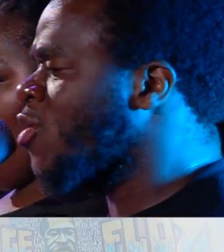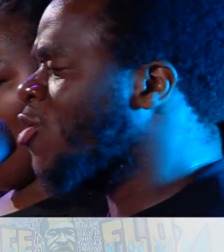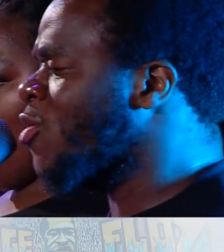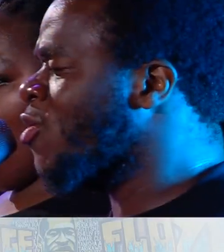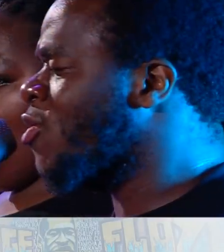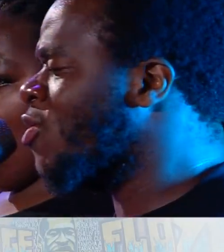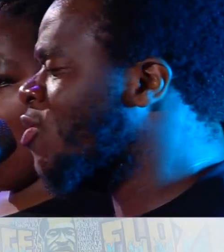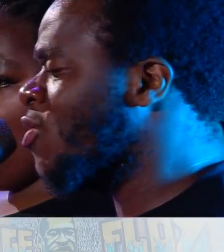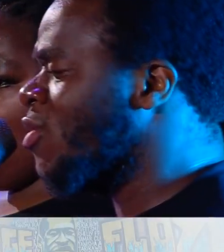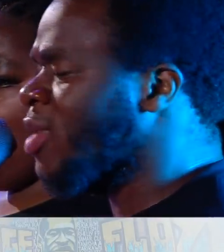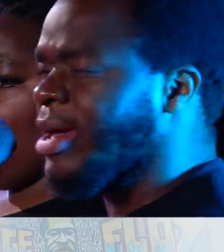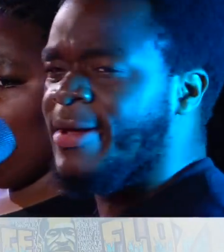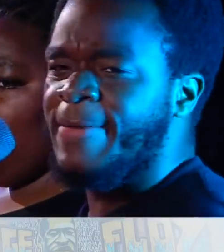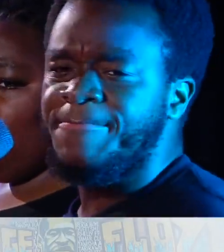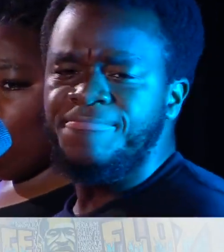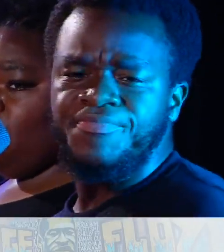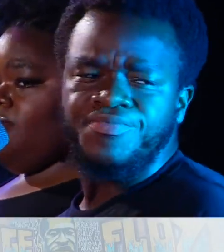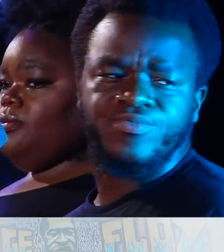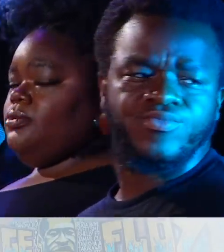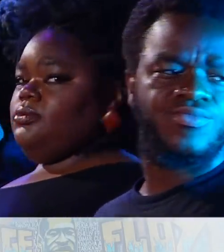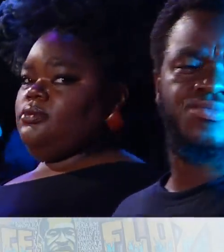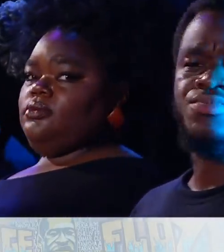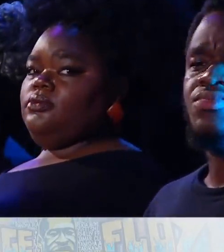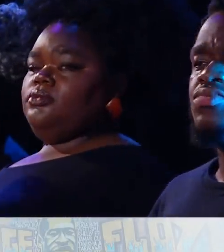SOON AS I GET HOME